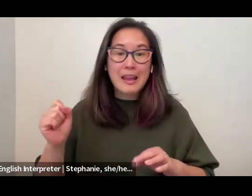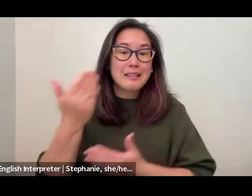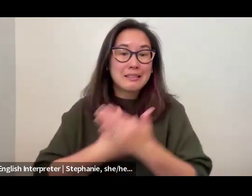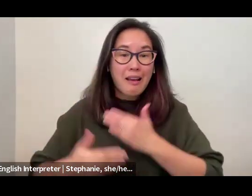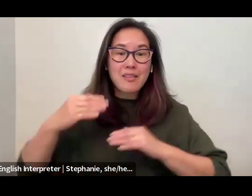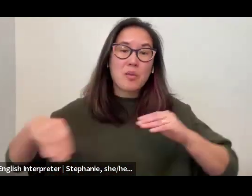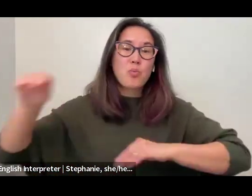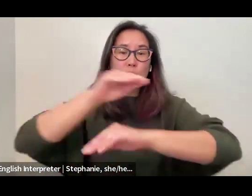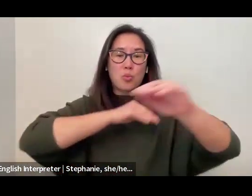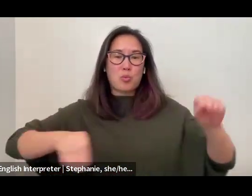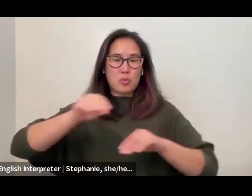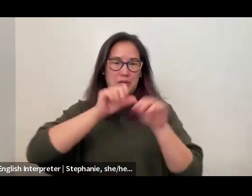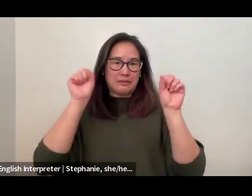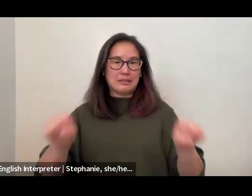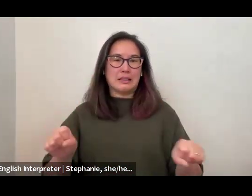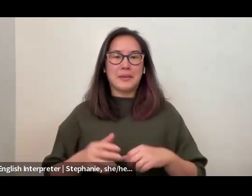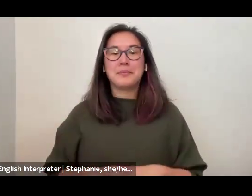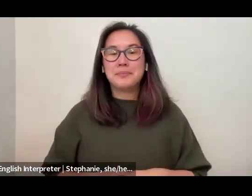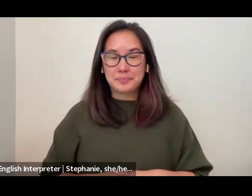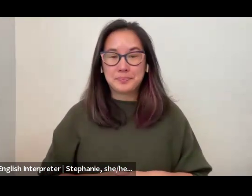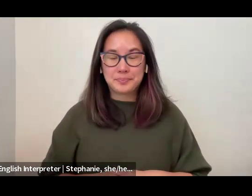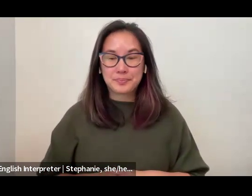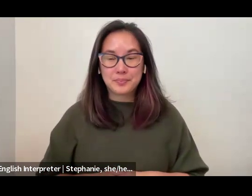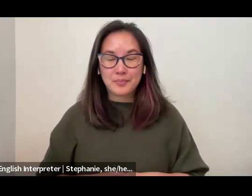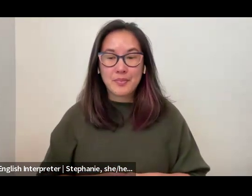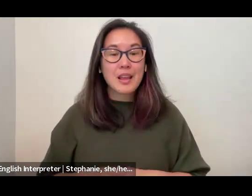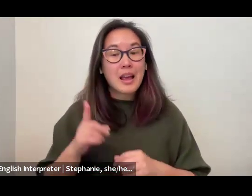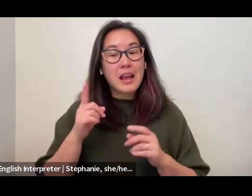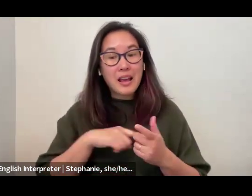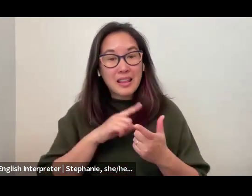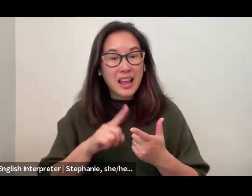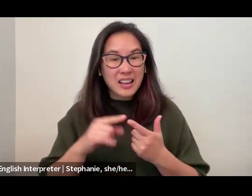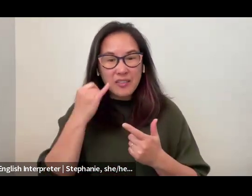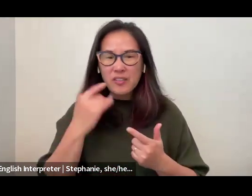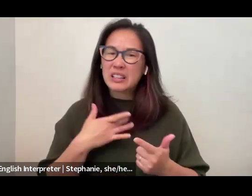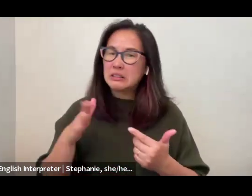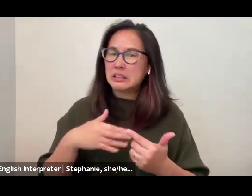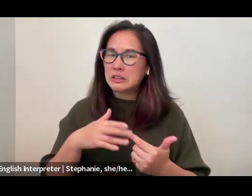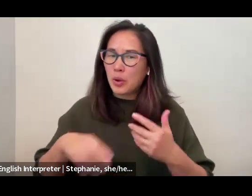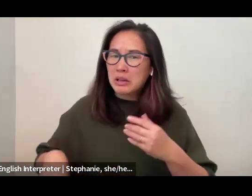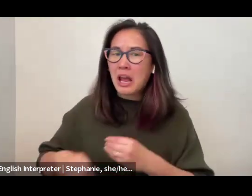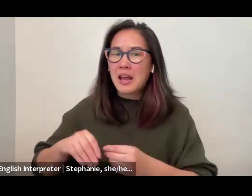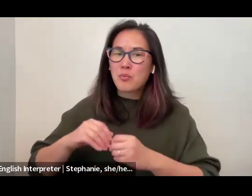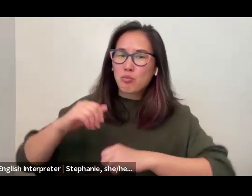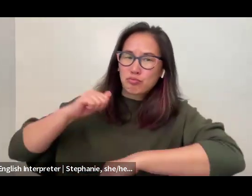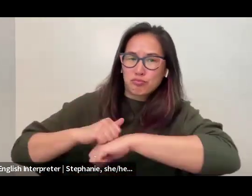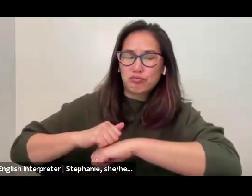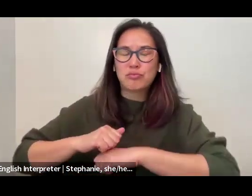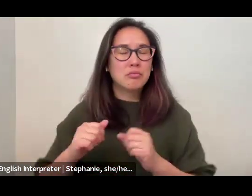The next things you have options for added resistance. So, you can hold light dumbbells or kettlebells.